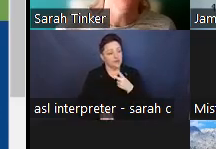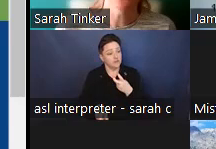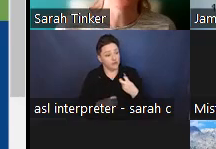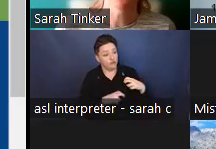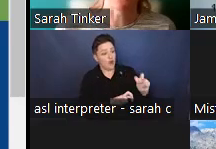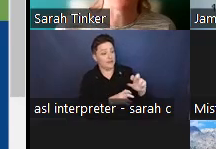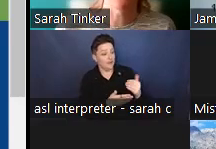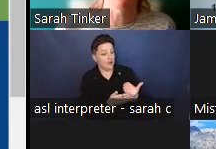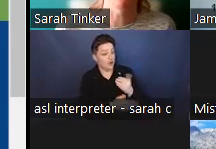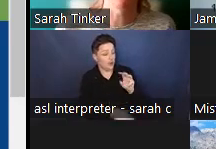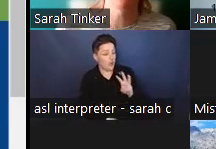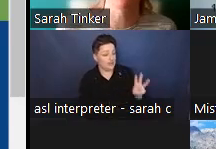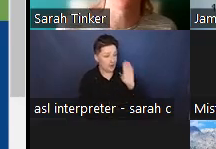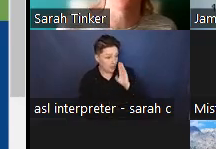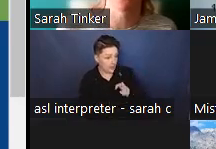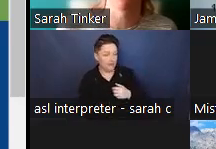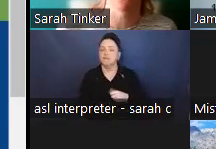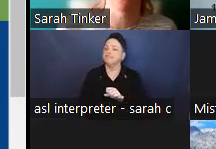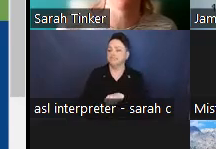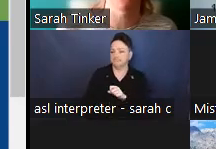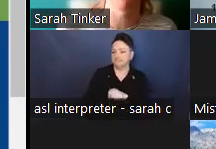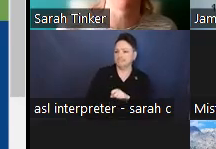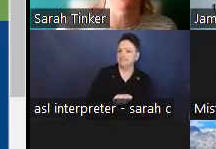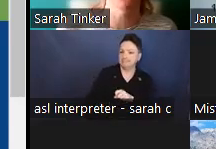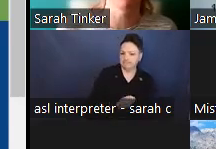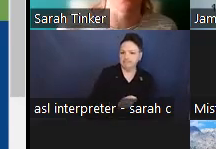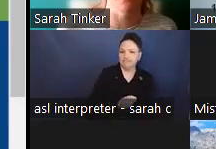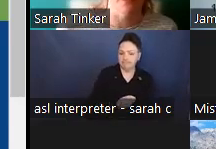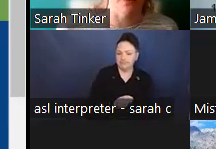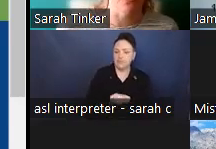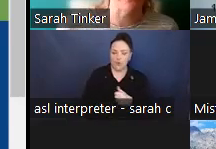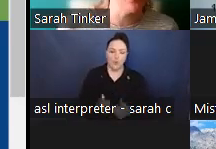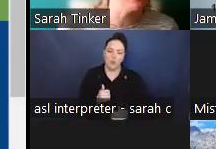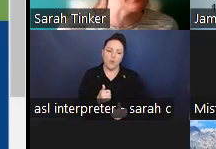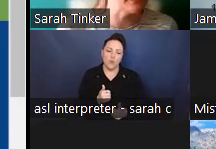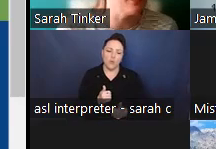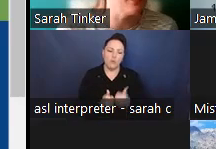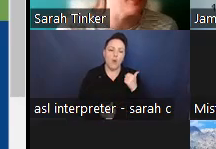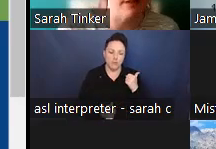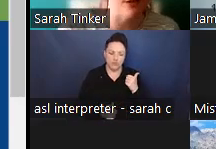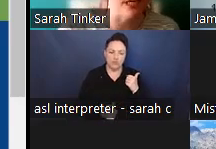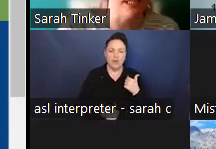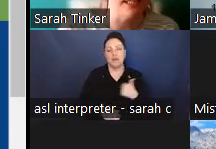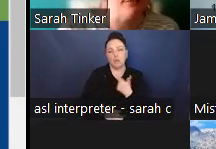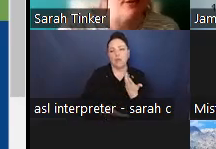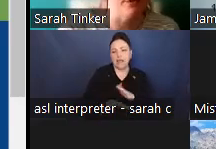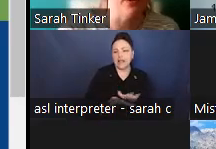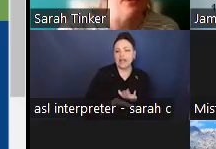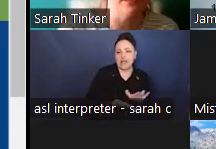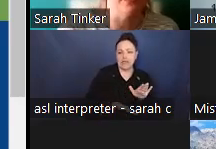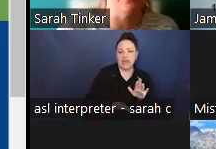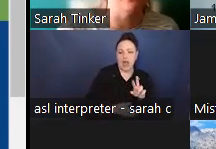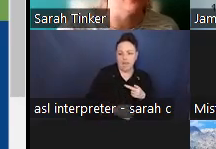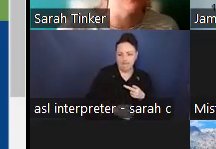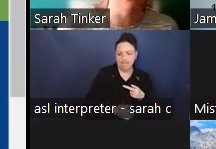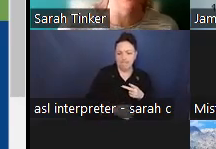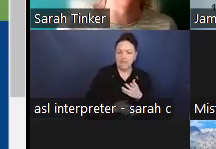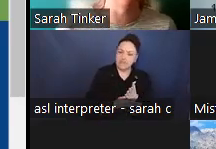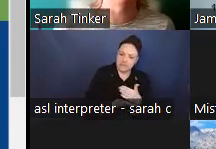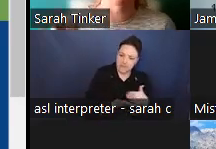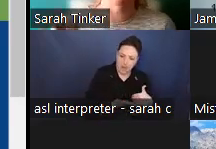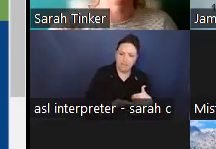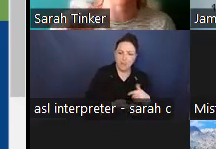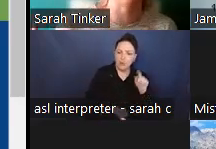It should be. If you told me specifically I can help you find it. We did a clean up to